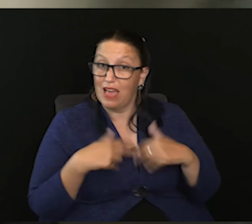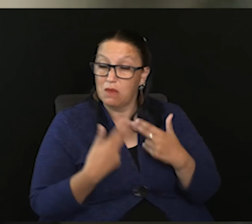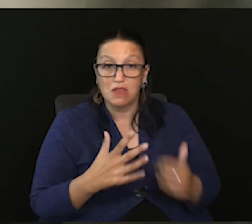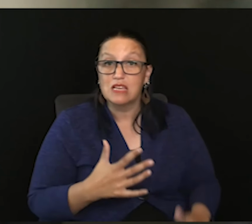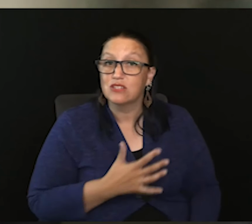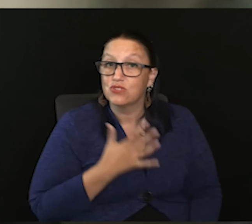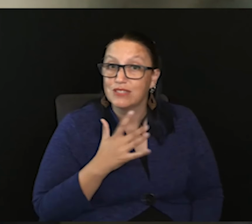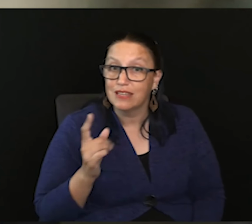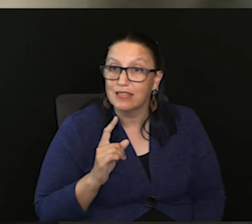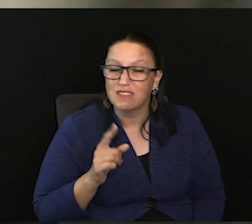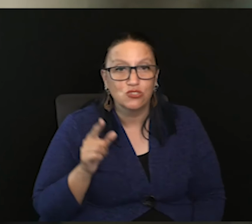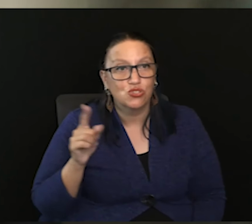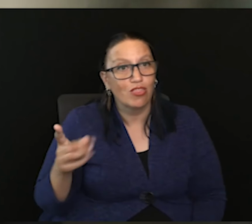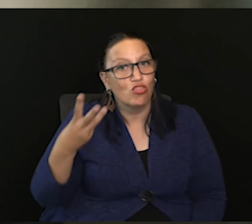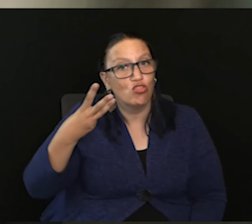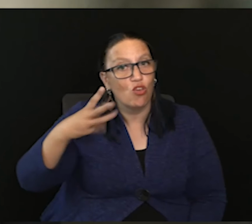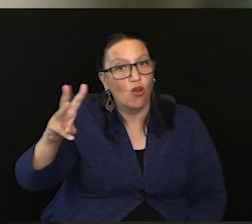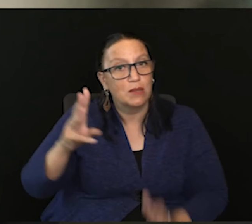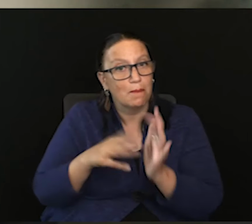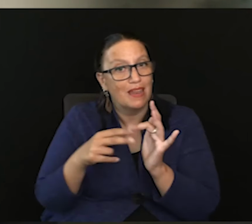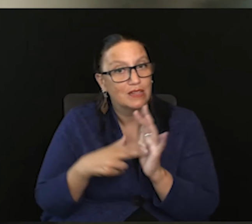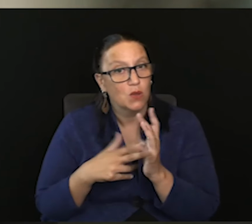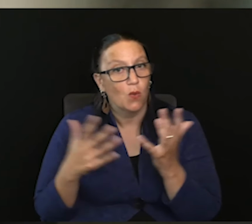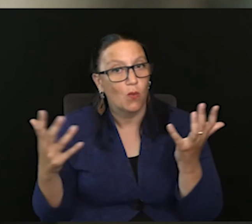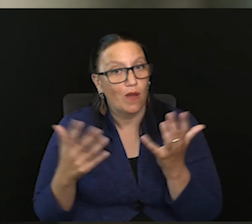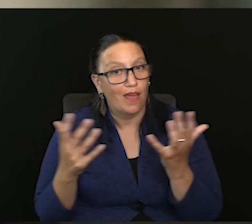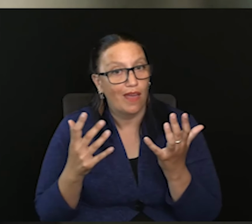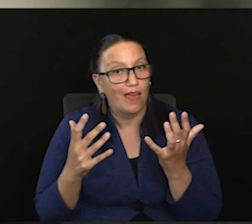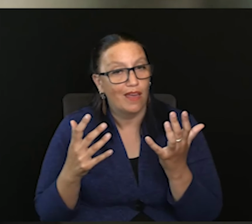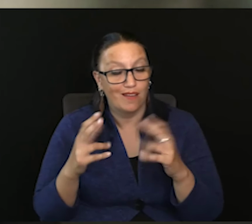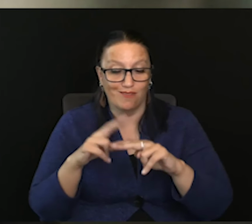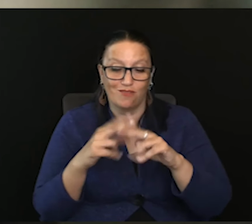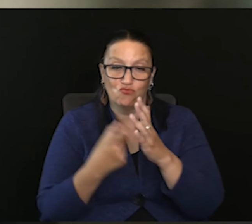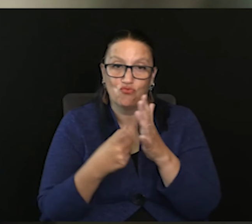And interestingly, it took her 30 minutes at the Frankston